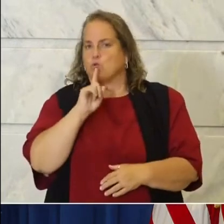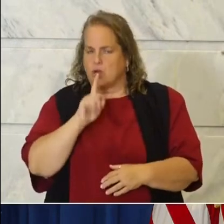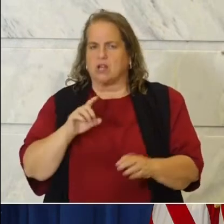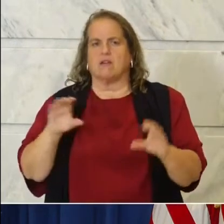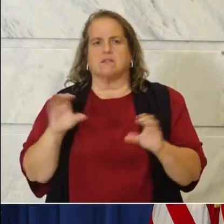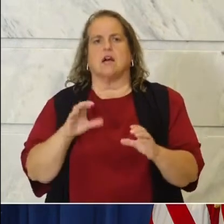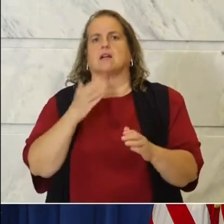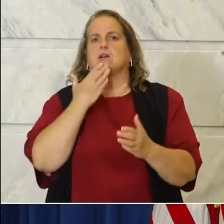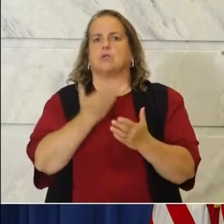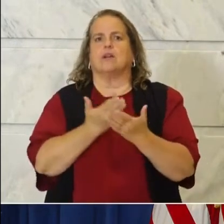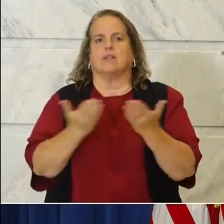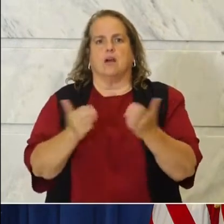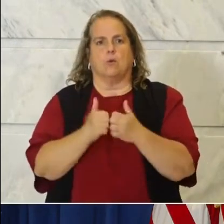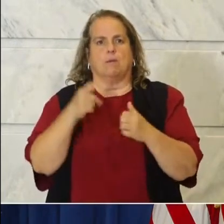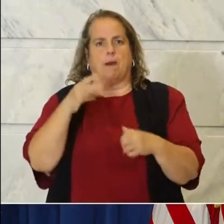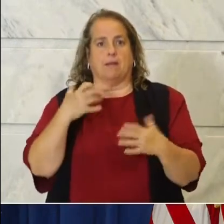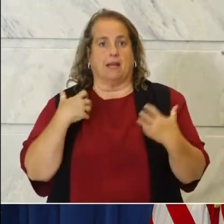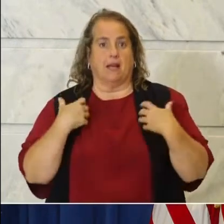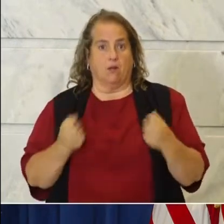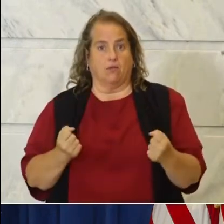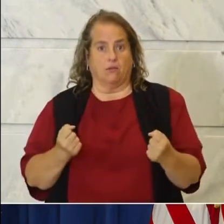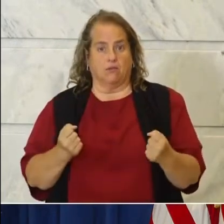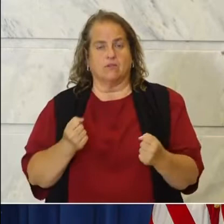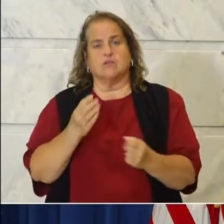public health. We've done good together, so thank you. And thank you, Governor.